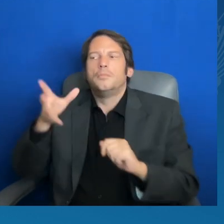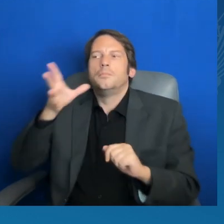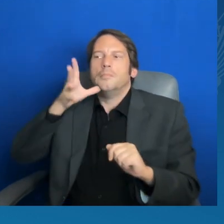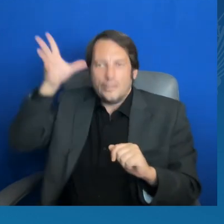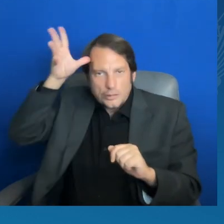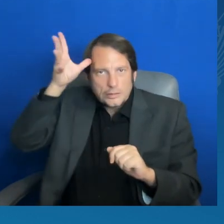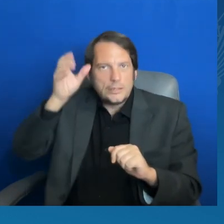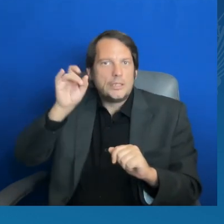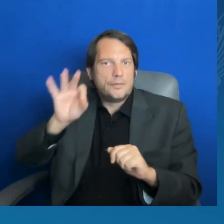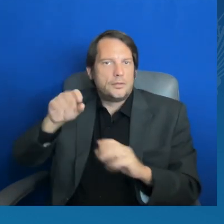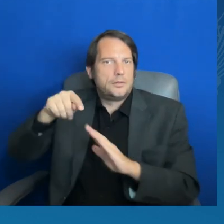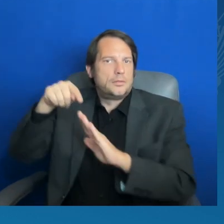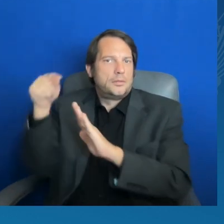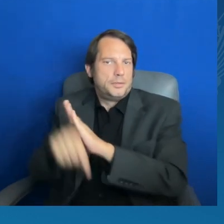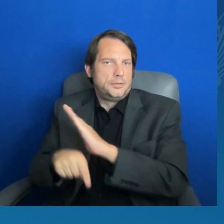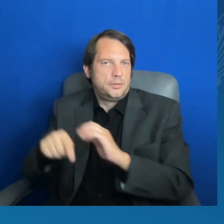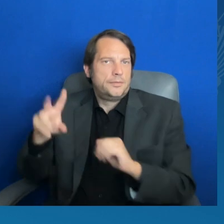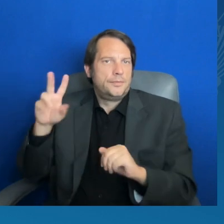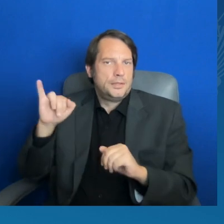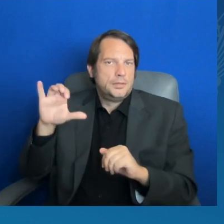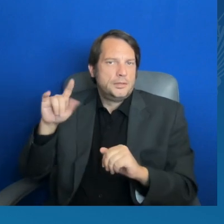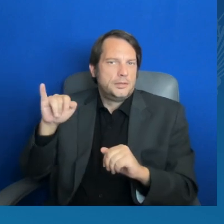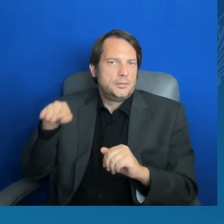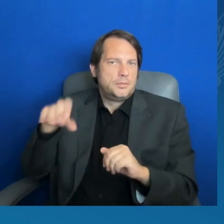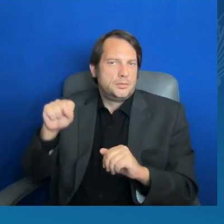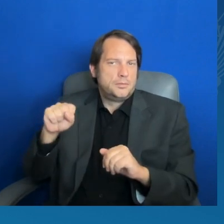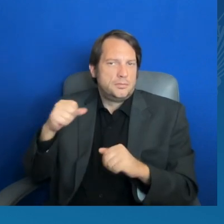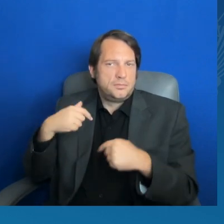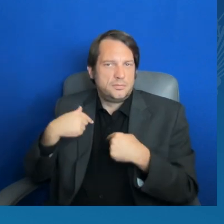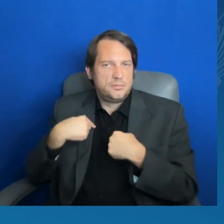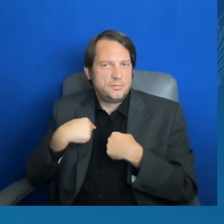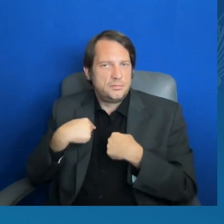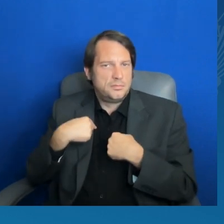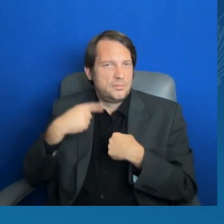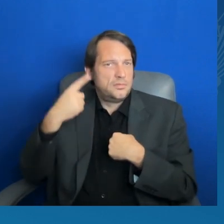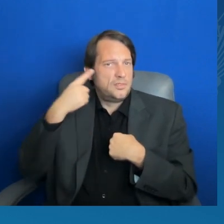And -- and we talked a lot about these mothers and fathers